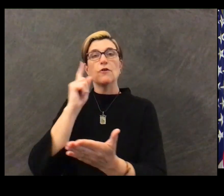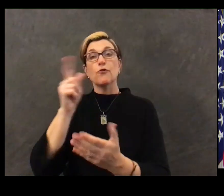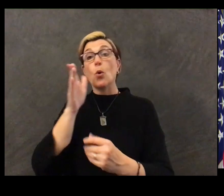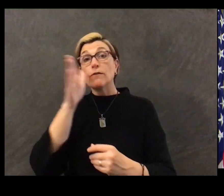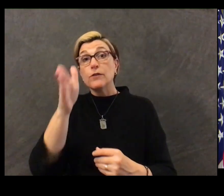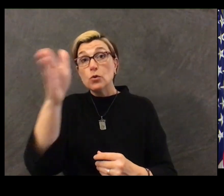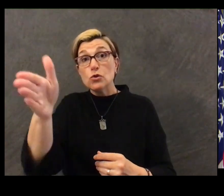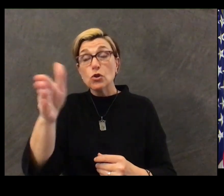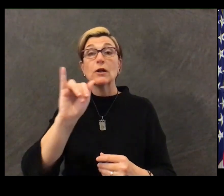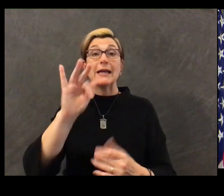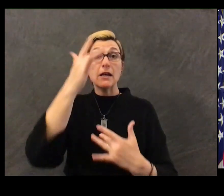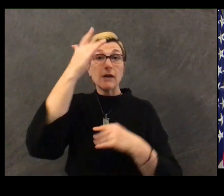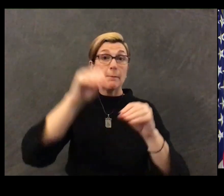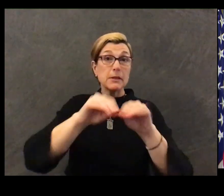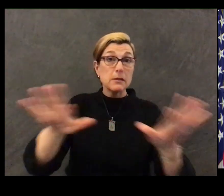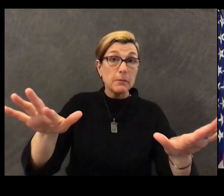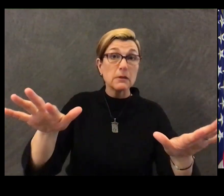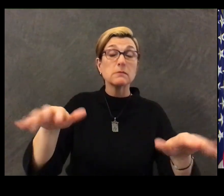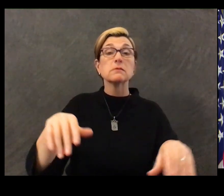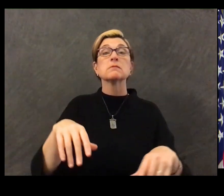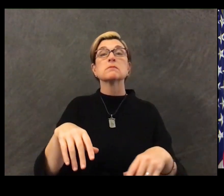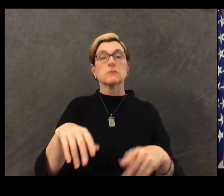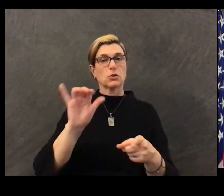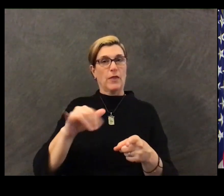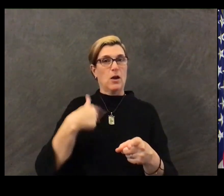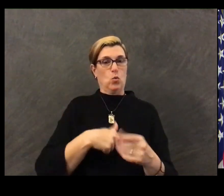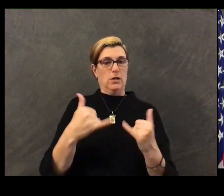we'll be working on that because you know as for a couple of your statements